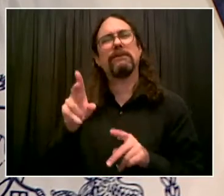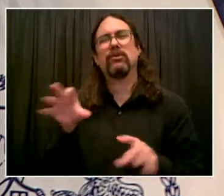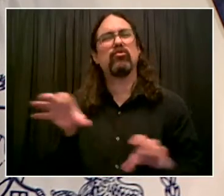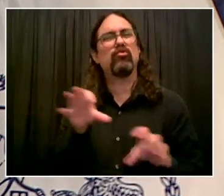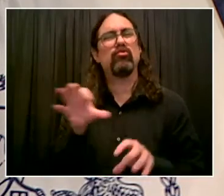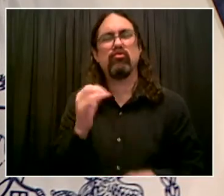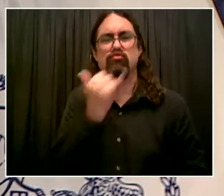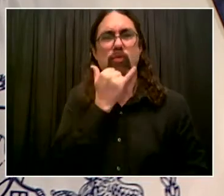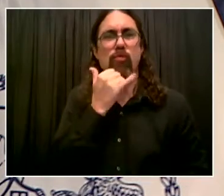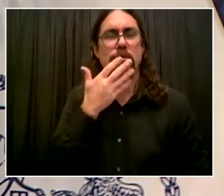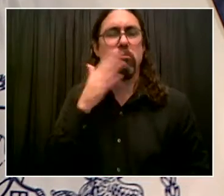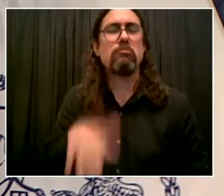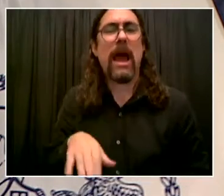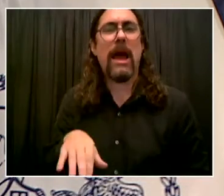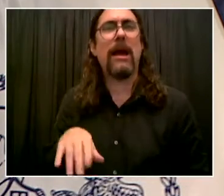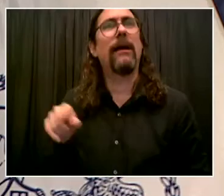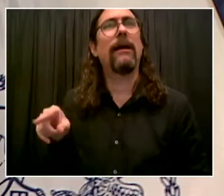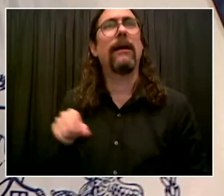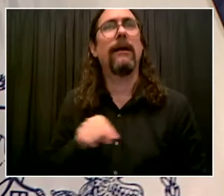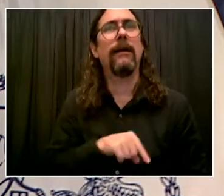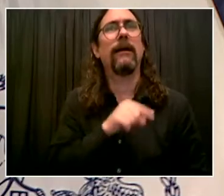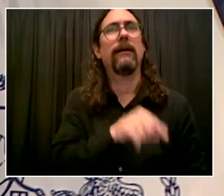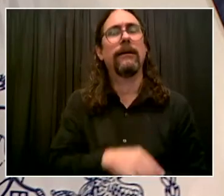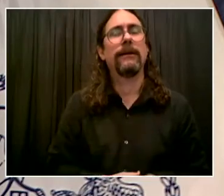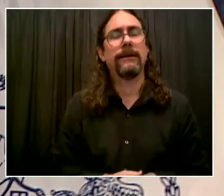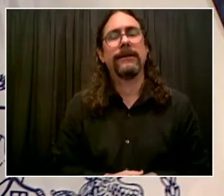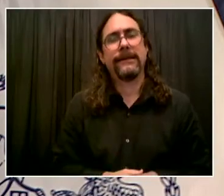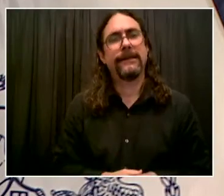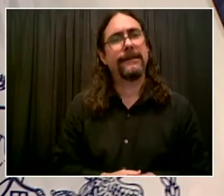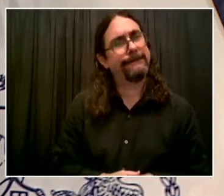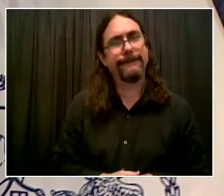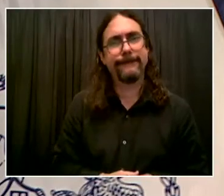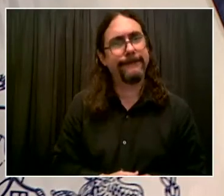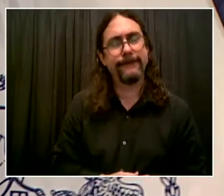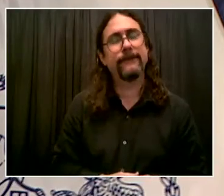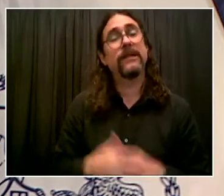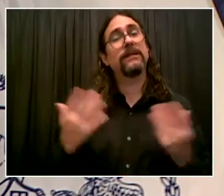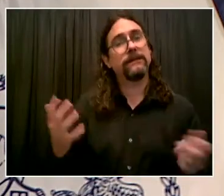MONDAY, THE